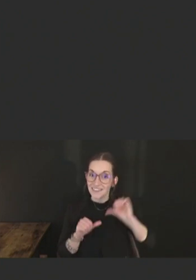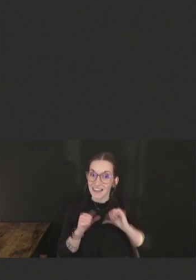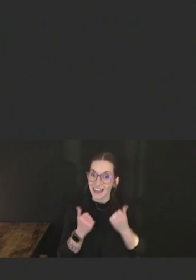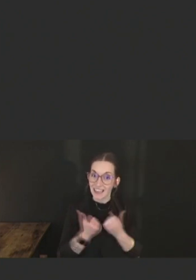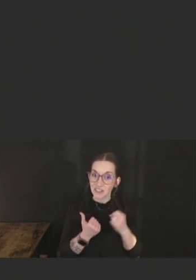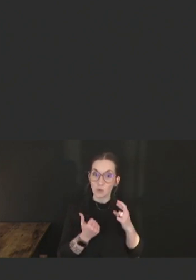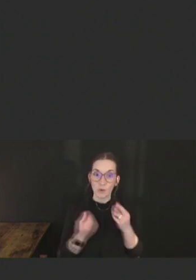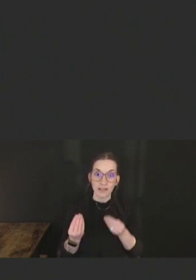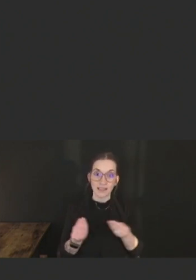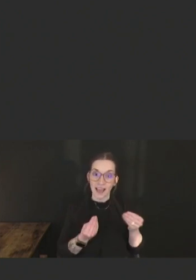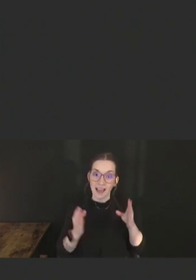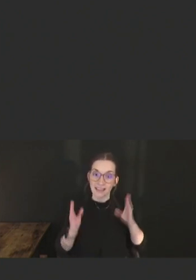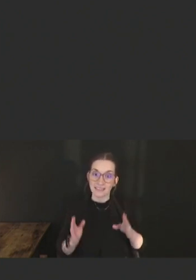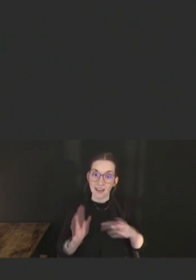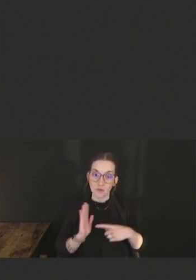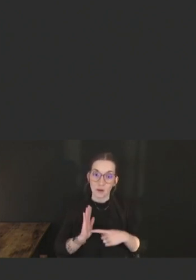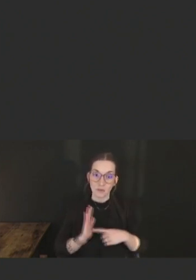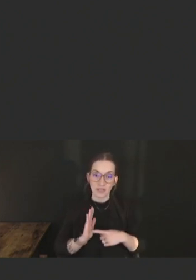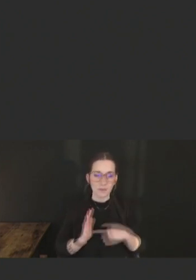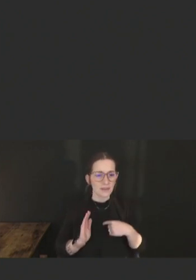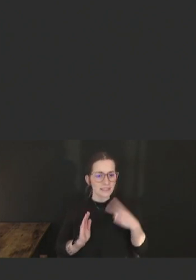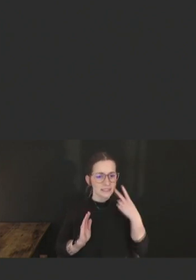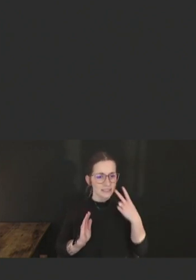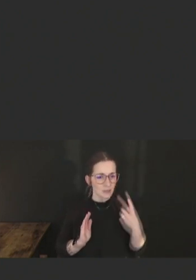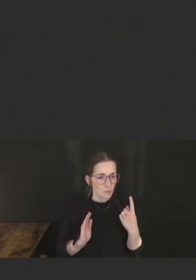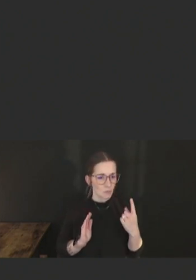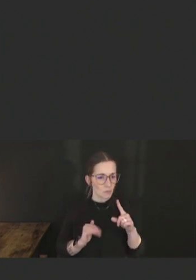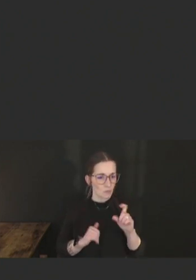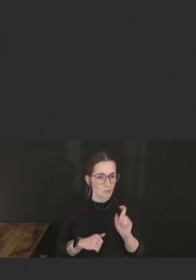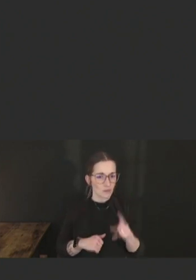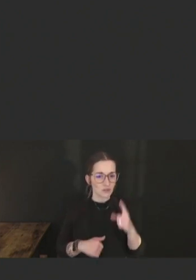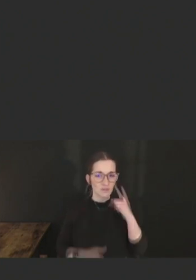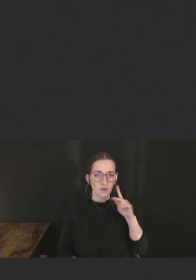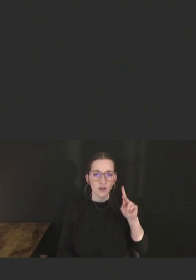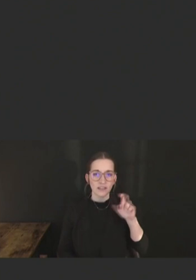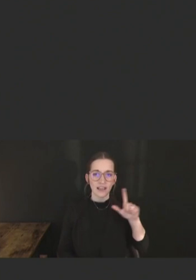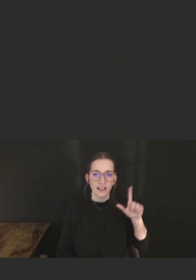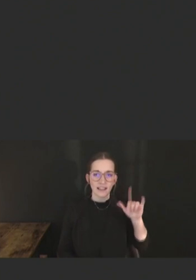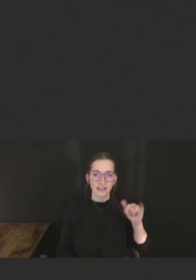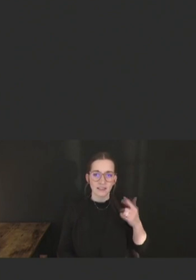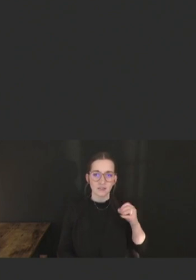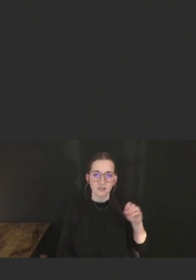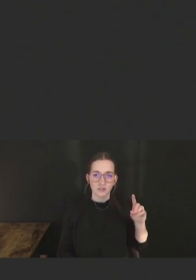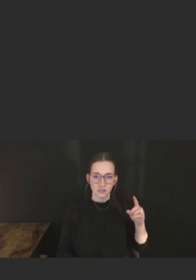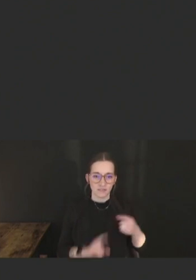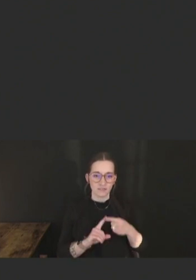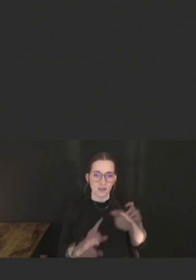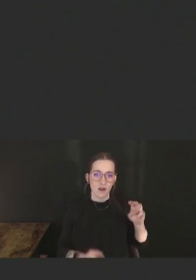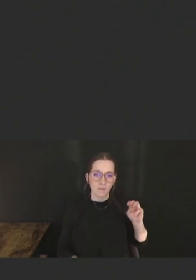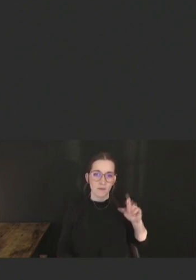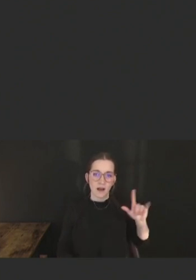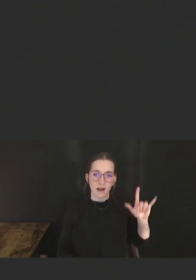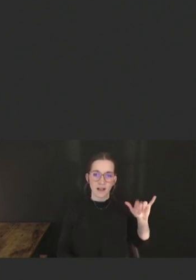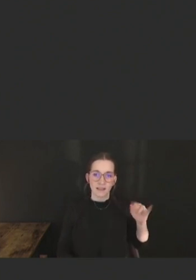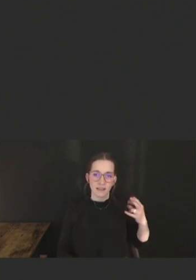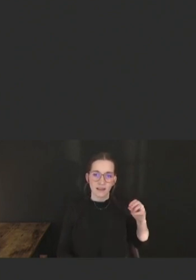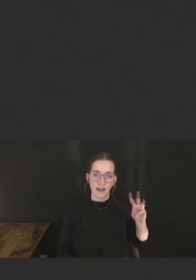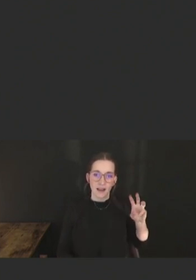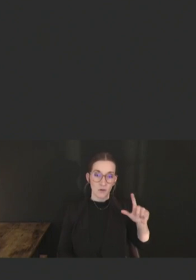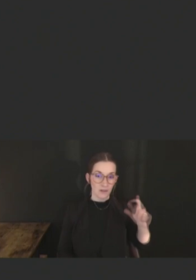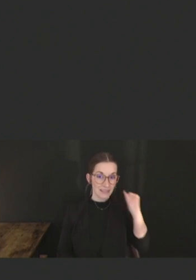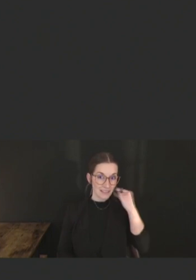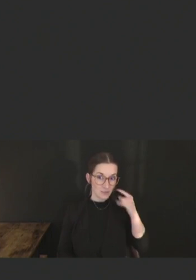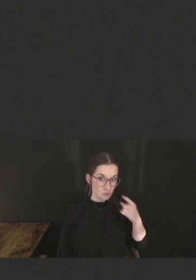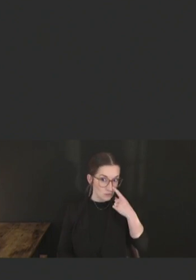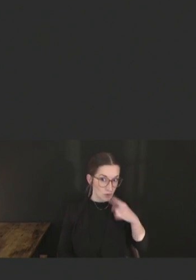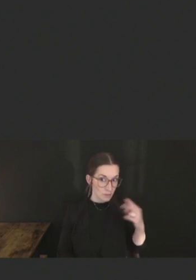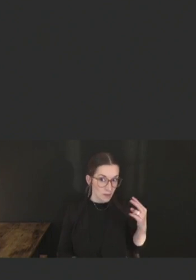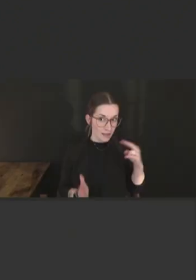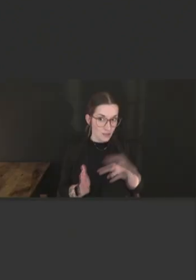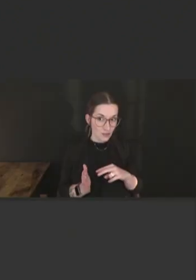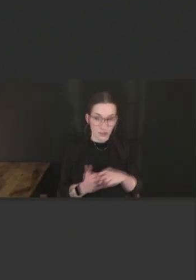I do see one for Kelly Goode from Molly Howell in the chat if you will glance at that, please.